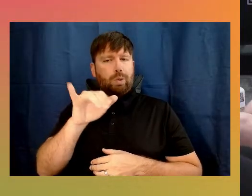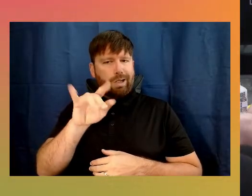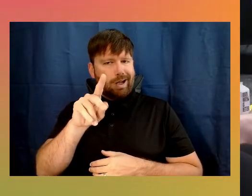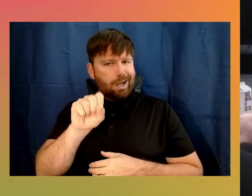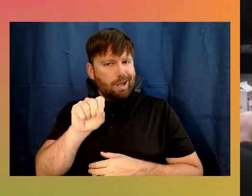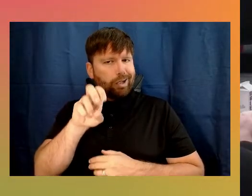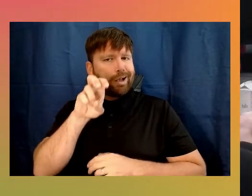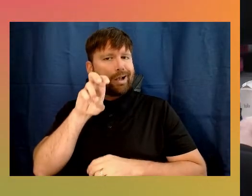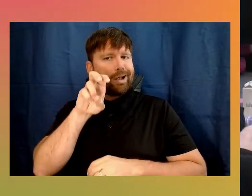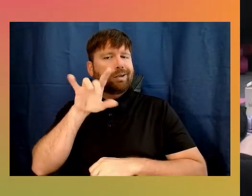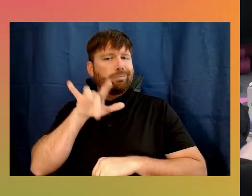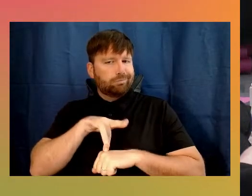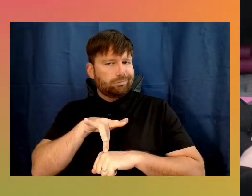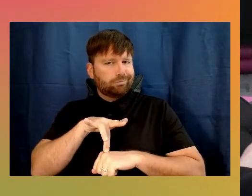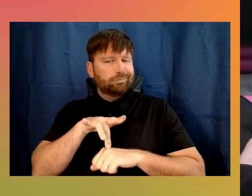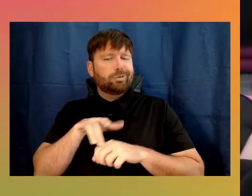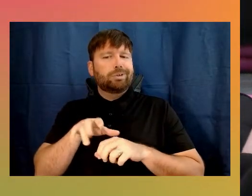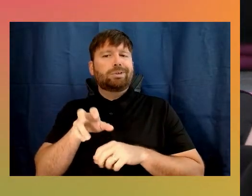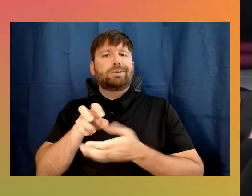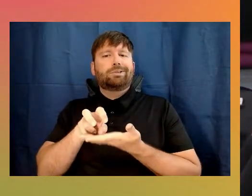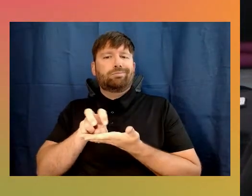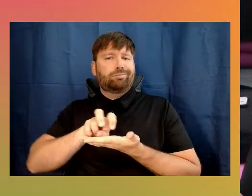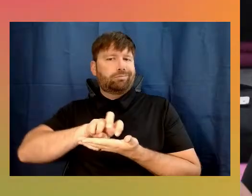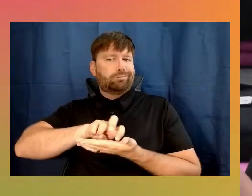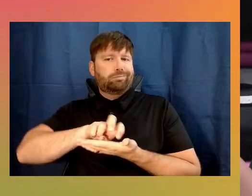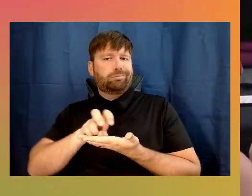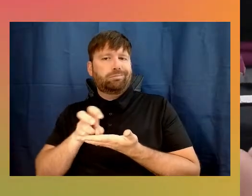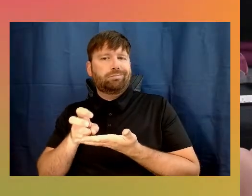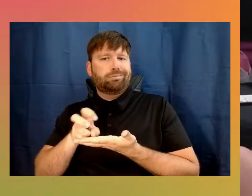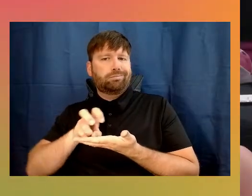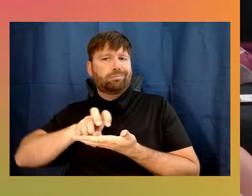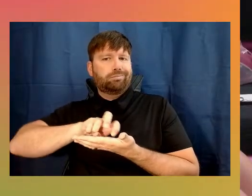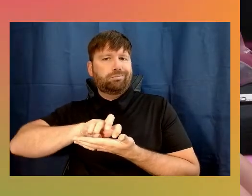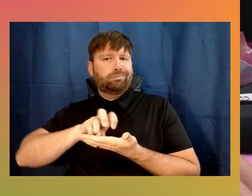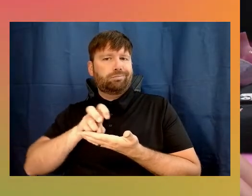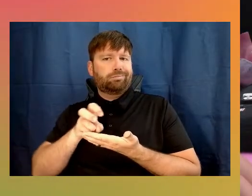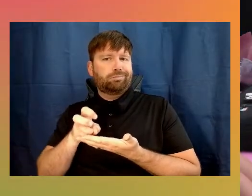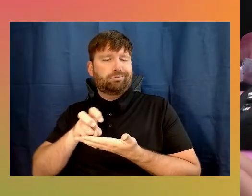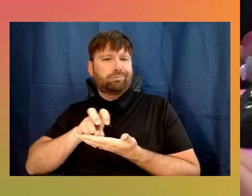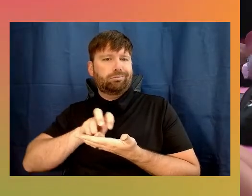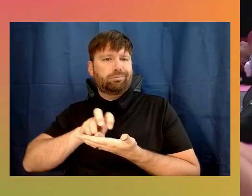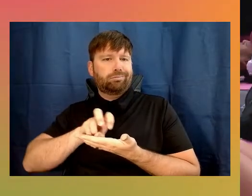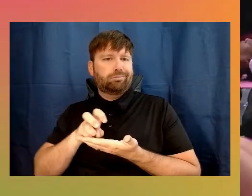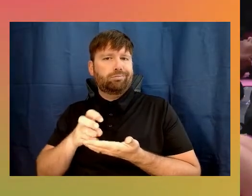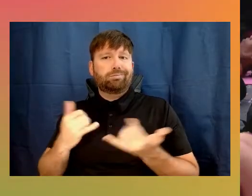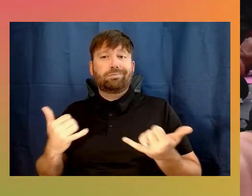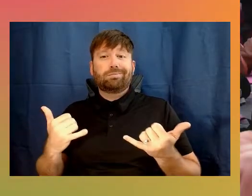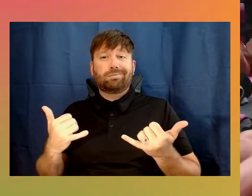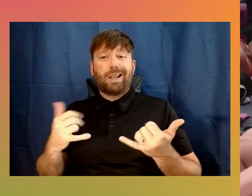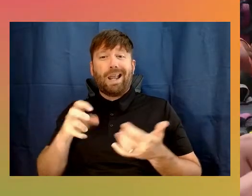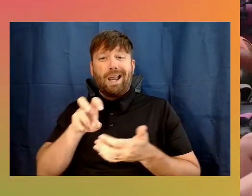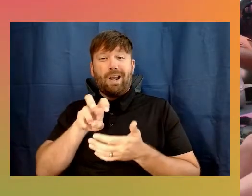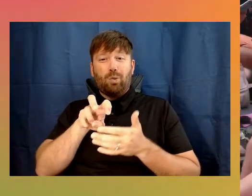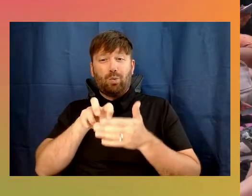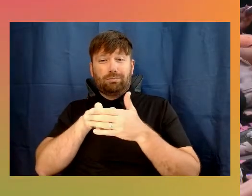BEAUTIFUL. EXHALE, RELEASE THE HIPS DOWN TO THE MAT. GENTLY WINDSHIELD WIPER THE